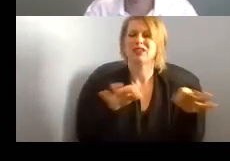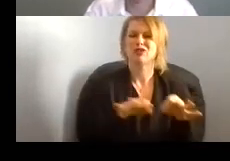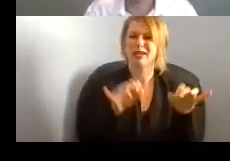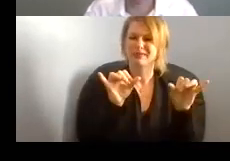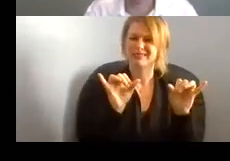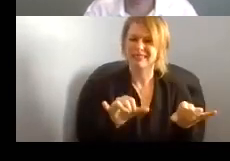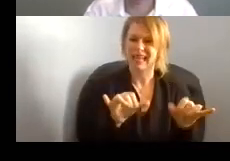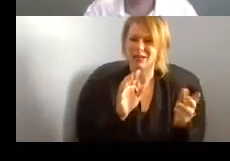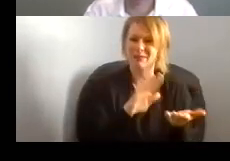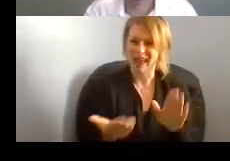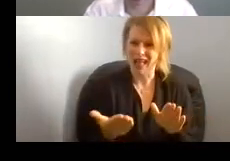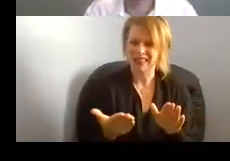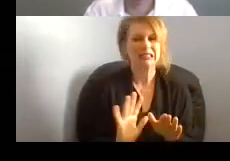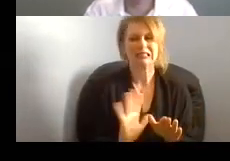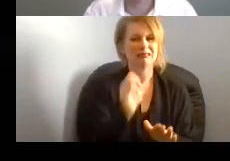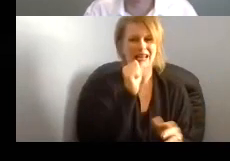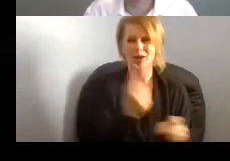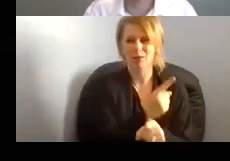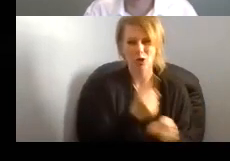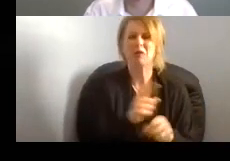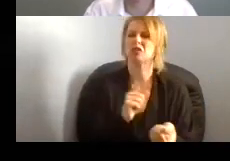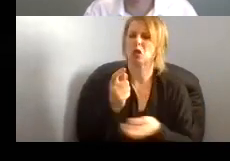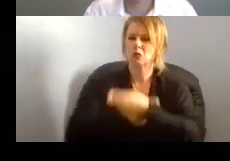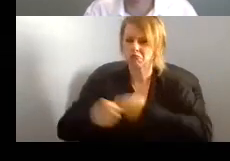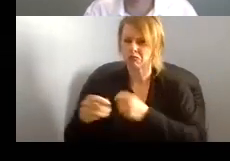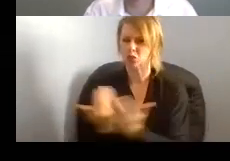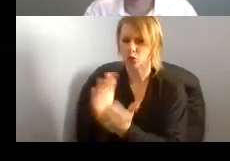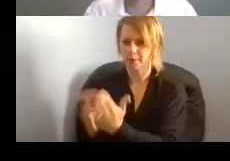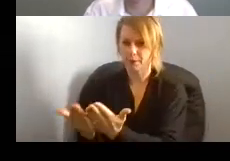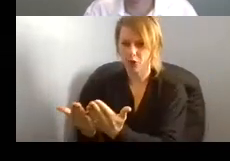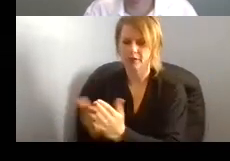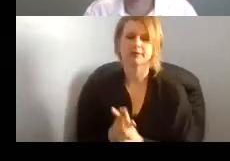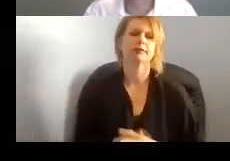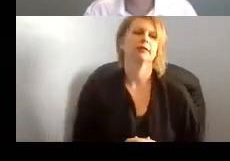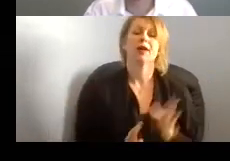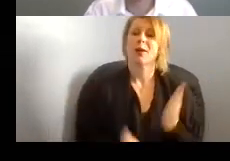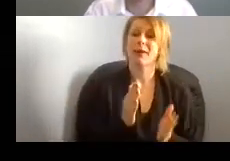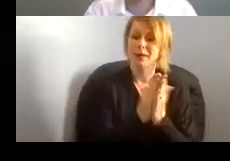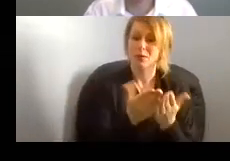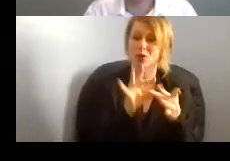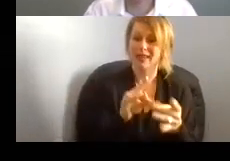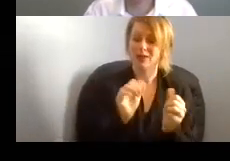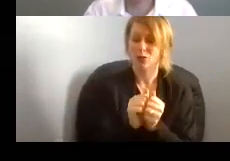is currently grieving. A health class on the dangers of substance abuse might be postponed, or the grieving student excused,